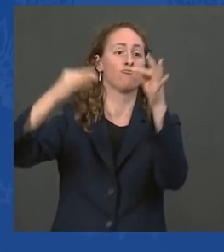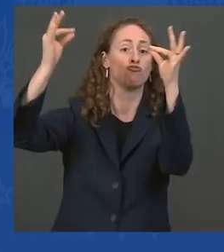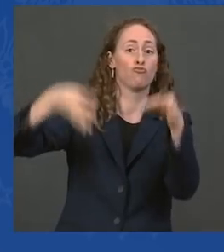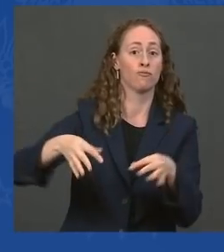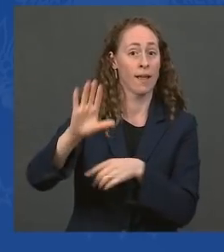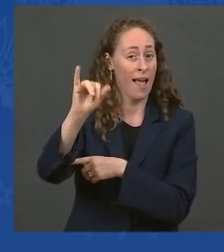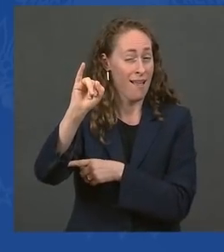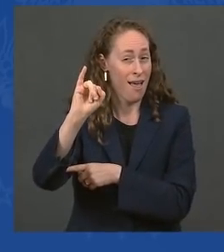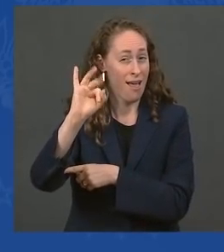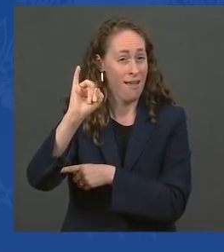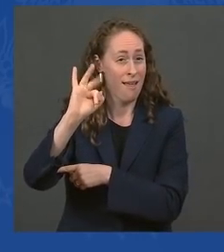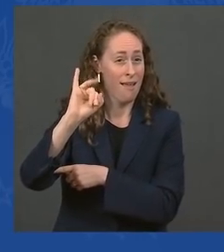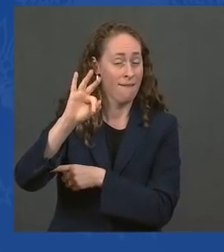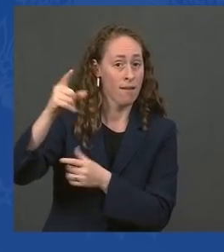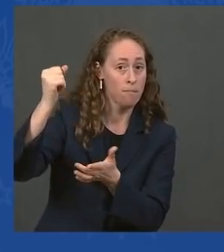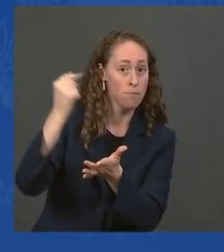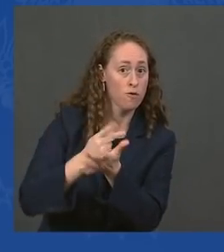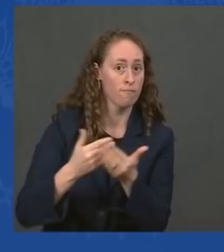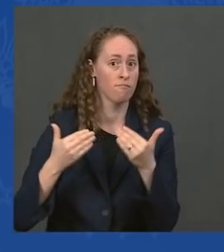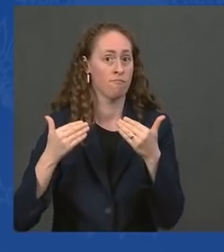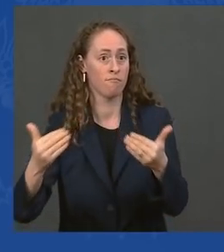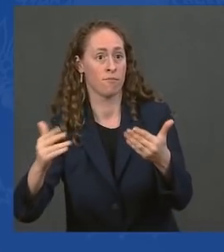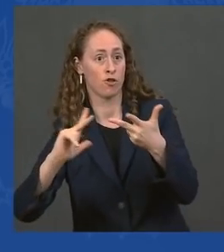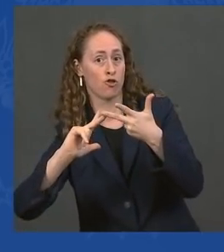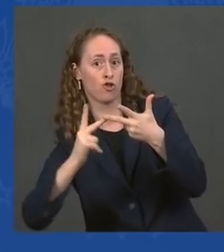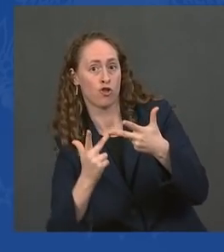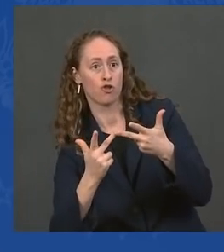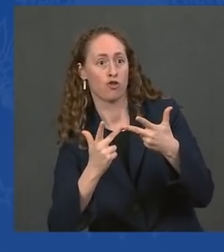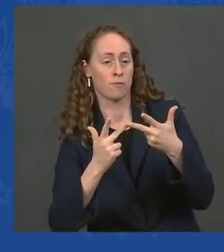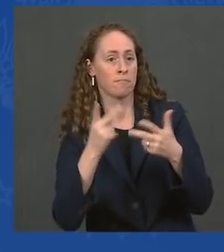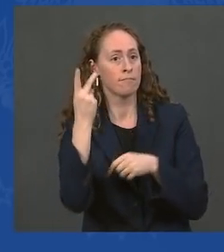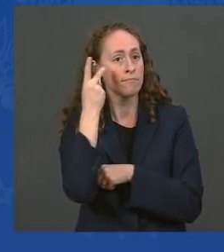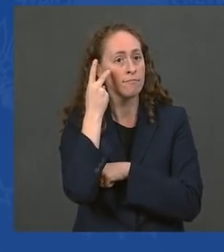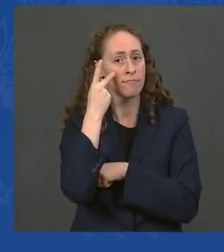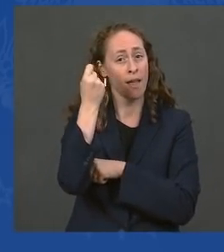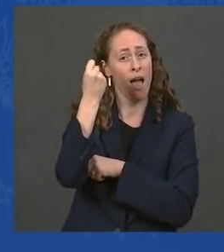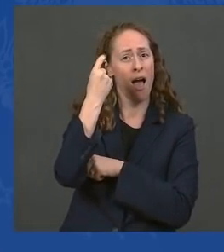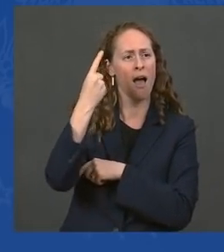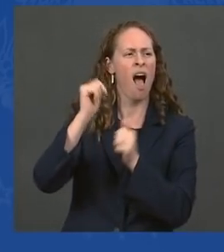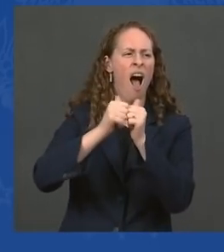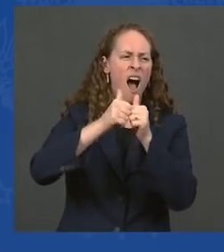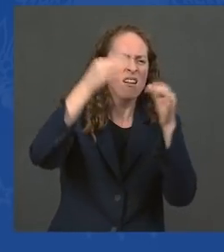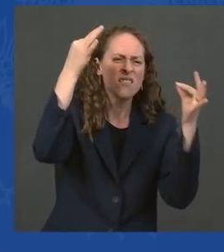which will be strictly made based on the science -- that decision will be based on the science --